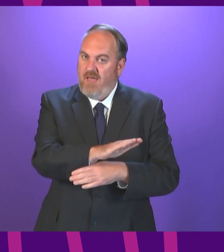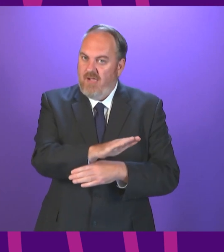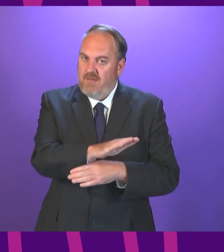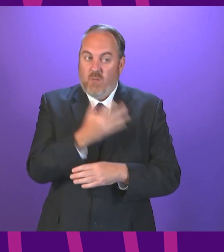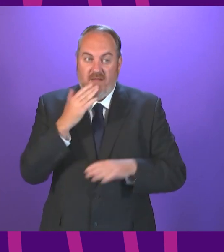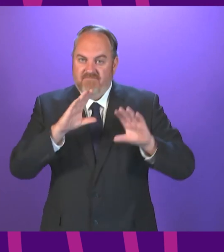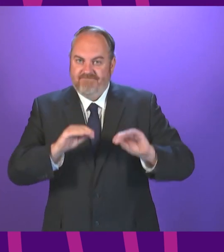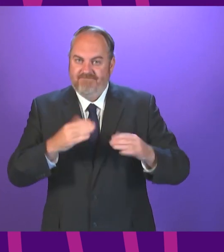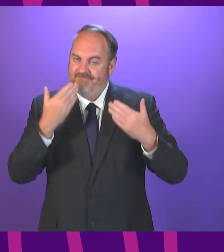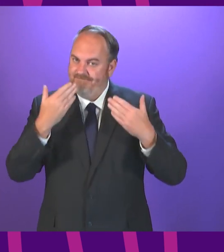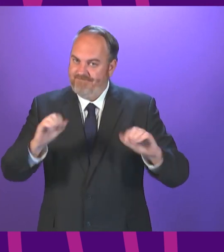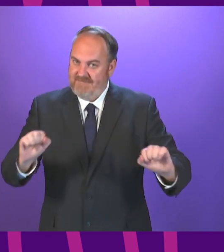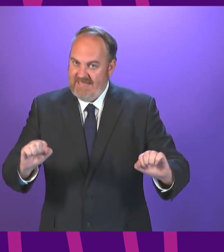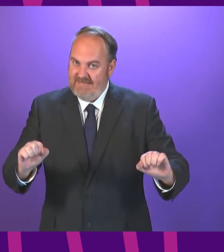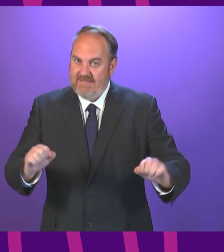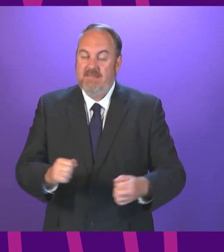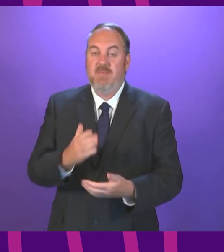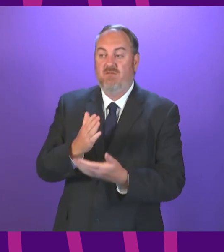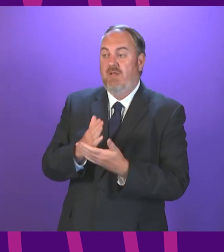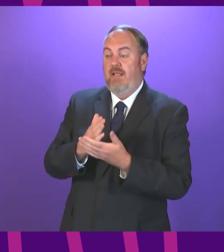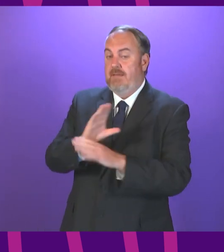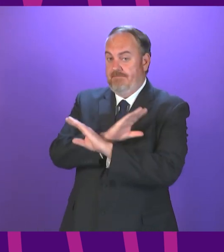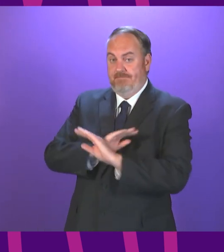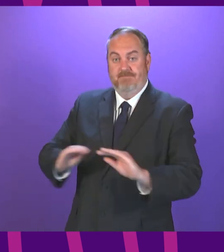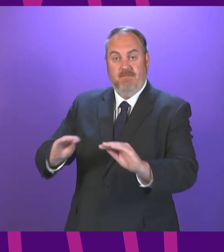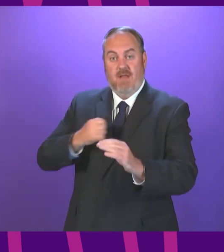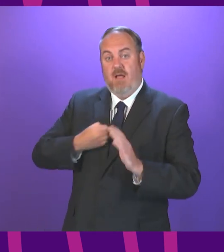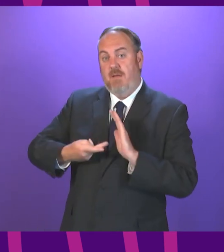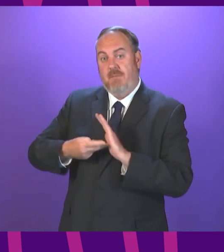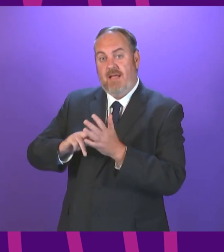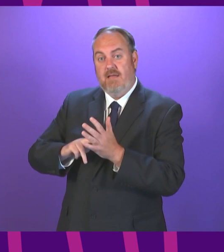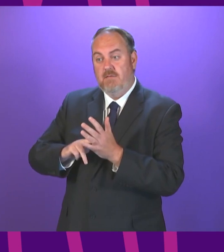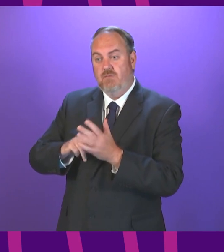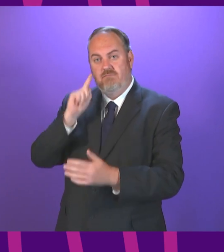It is important to stress that measures such as the continued wearing of face coverings